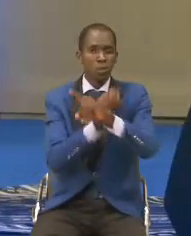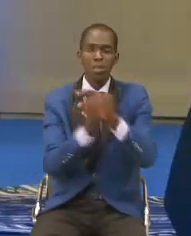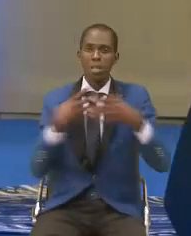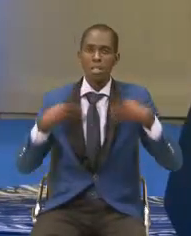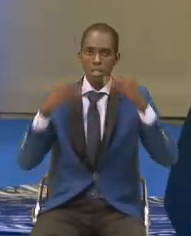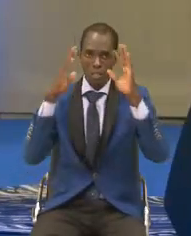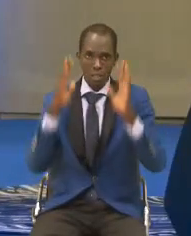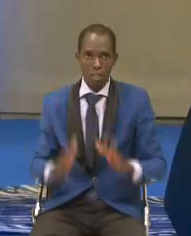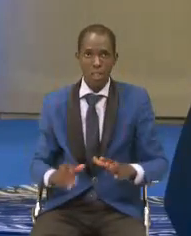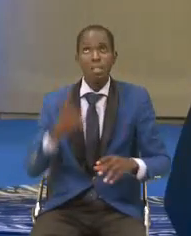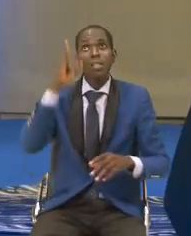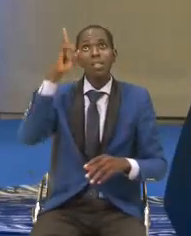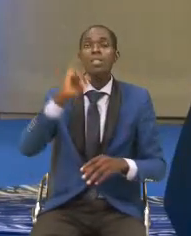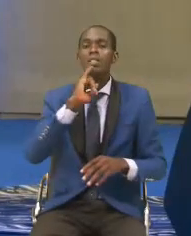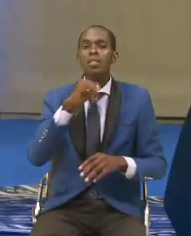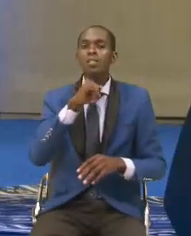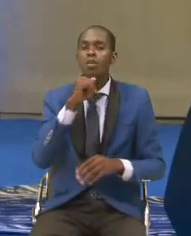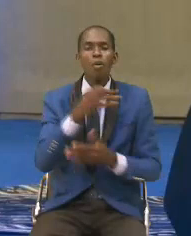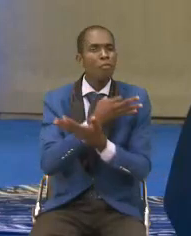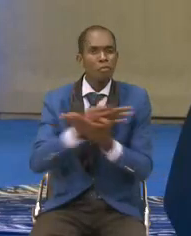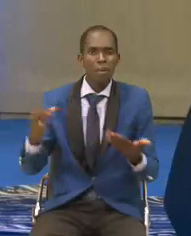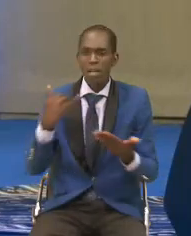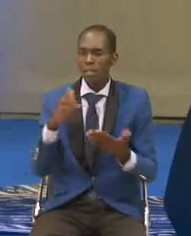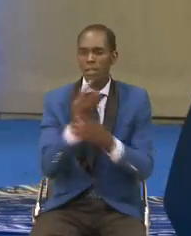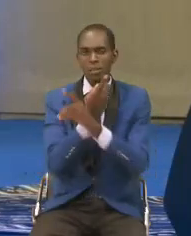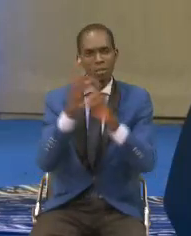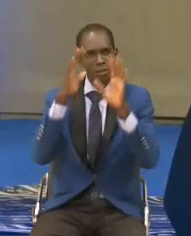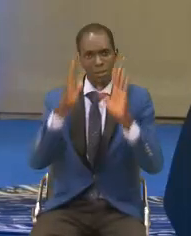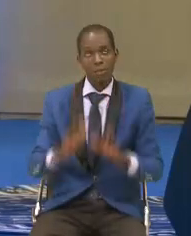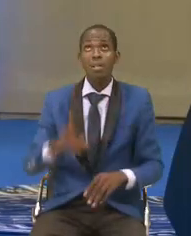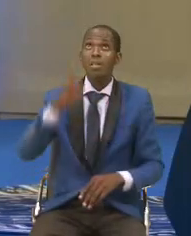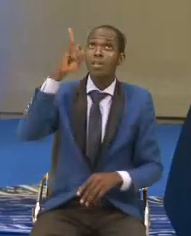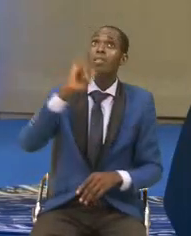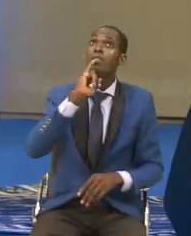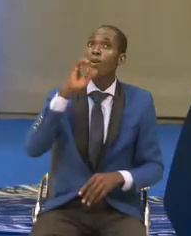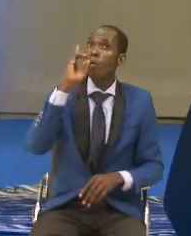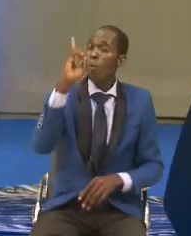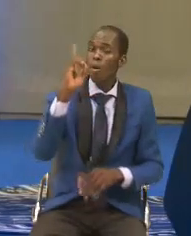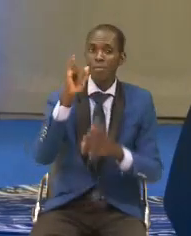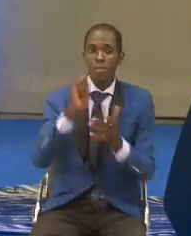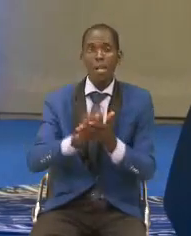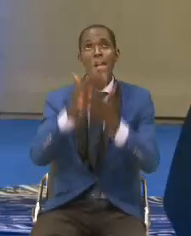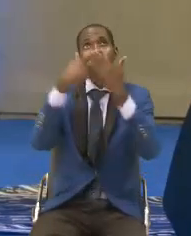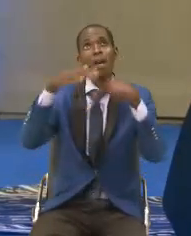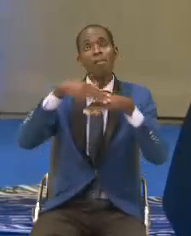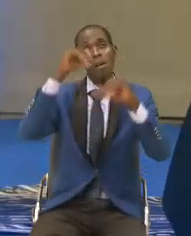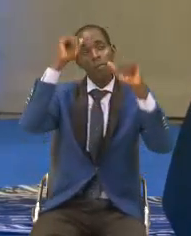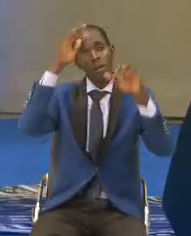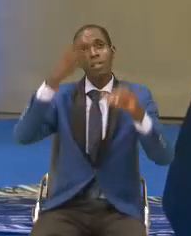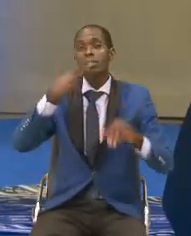is the supernatural healer and he is the offending deliverer and he is the one that